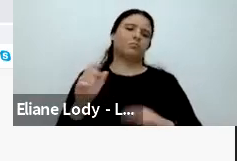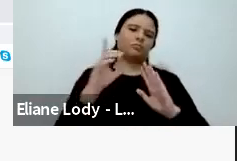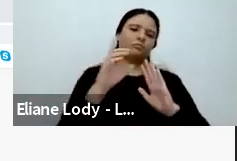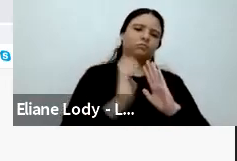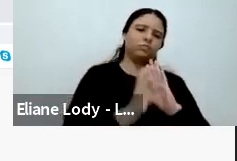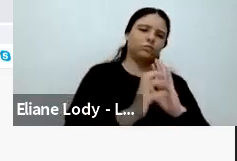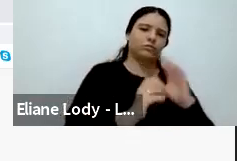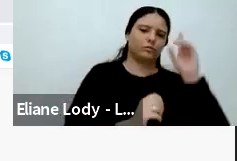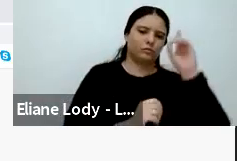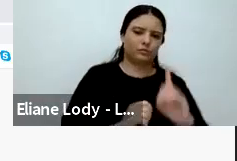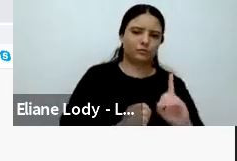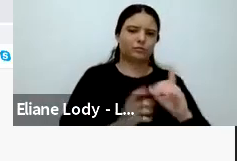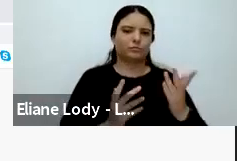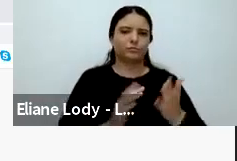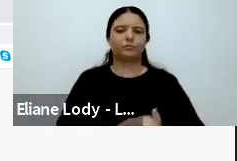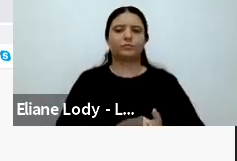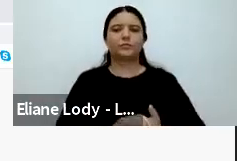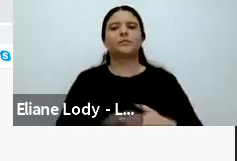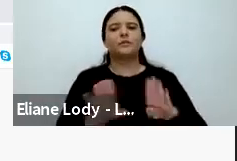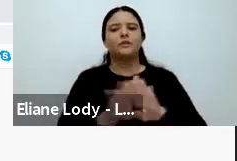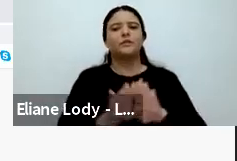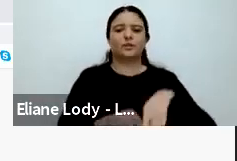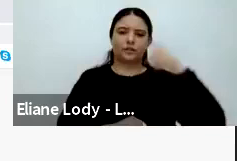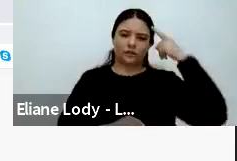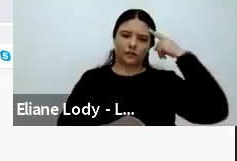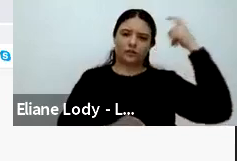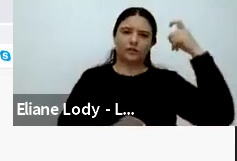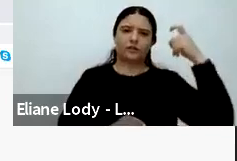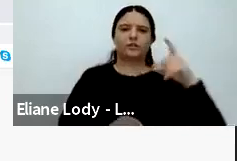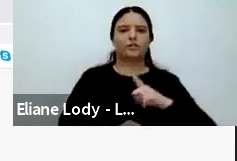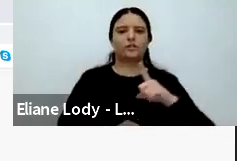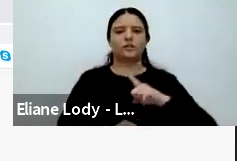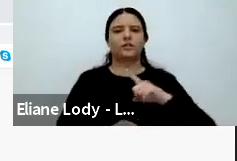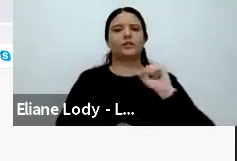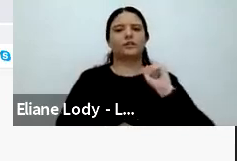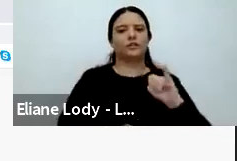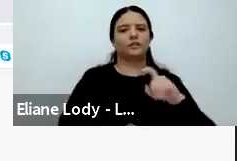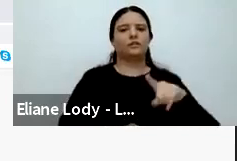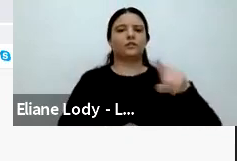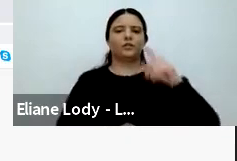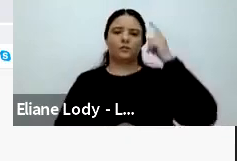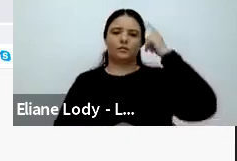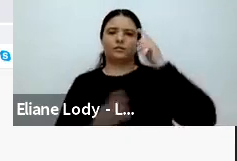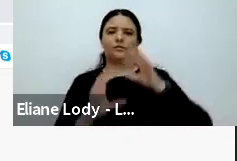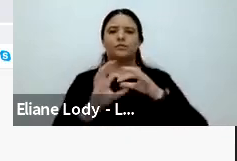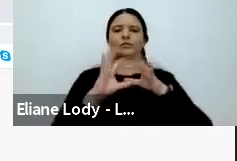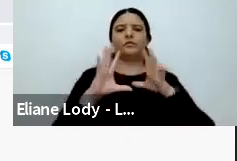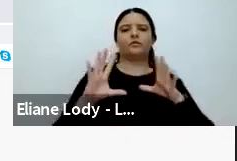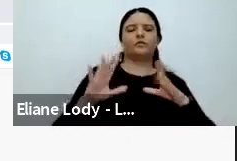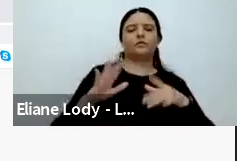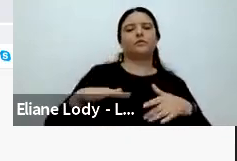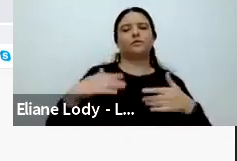And indeed, they are. that there's this idea. that if that if you're liberal. your divisive